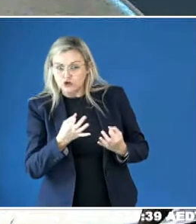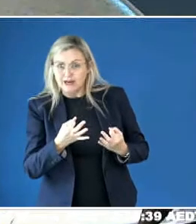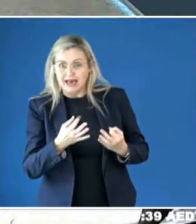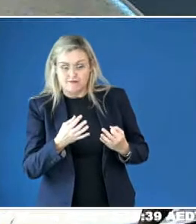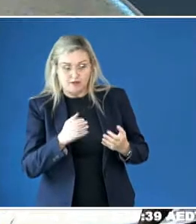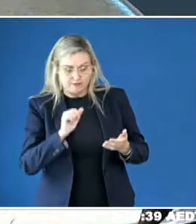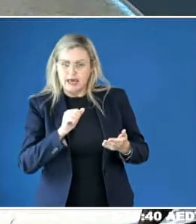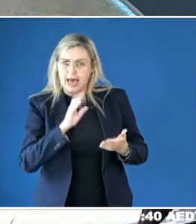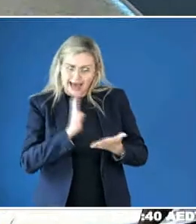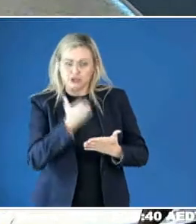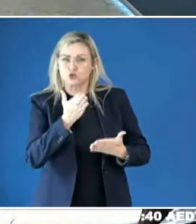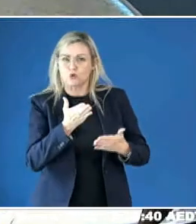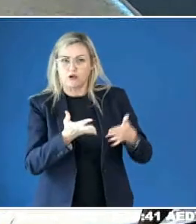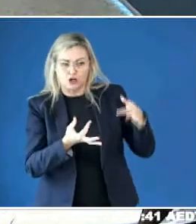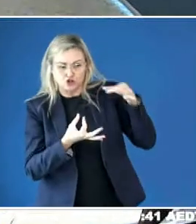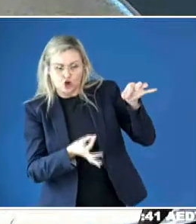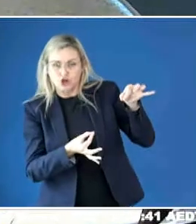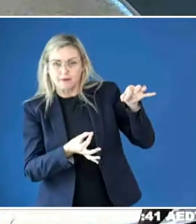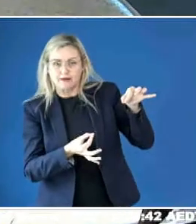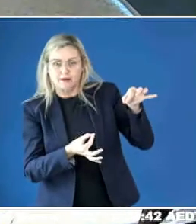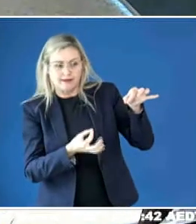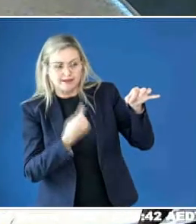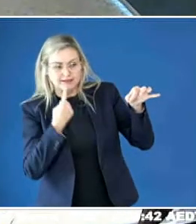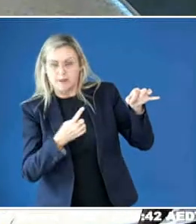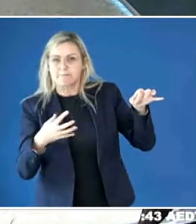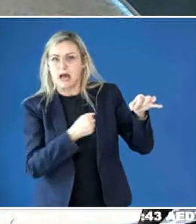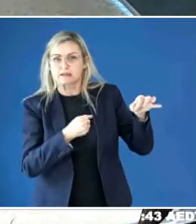review. MS FRASER: That is correct.